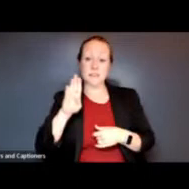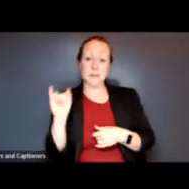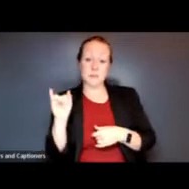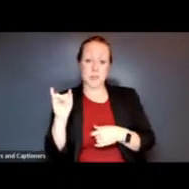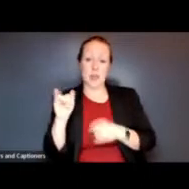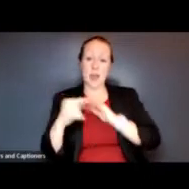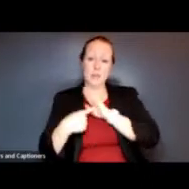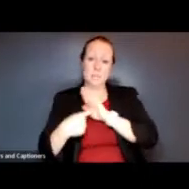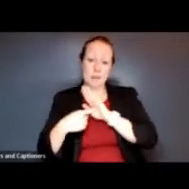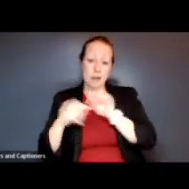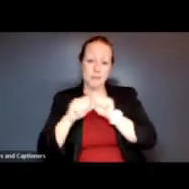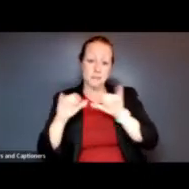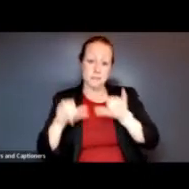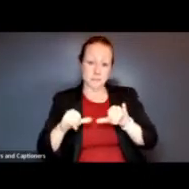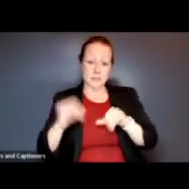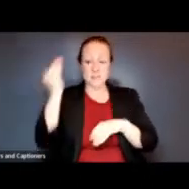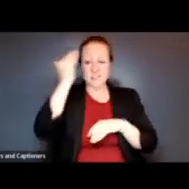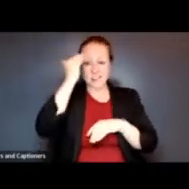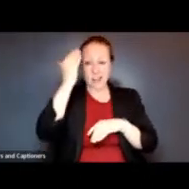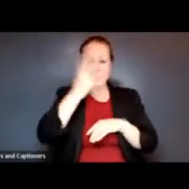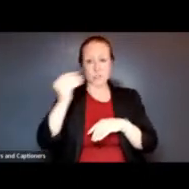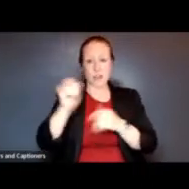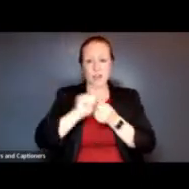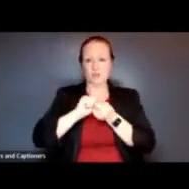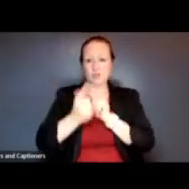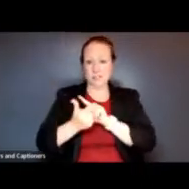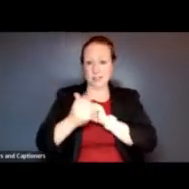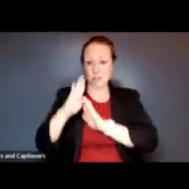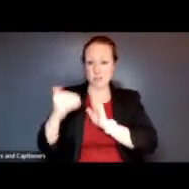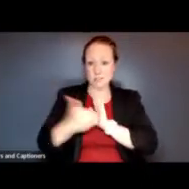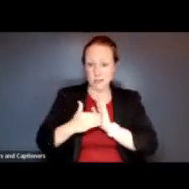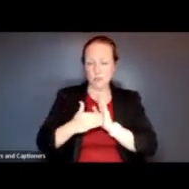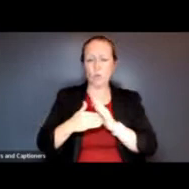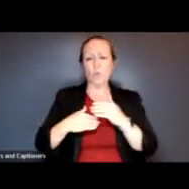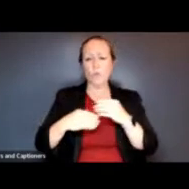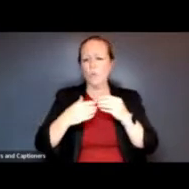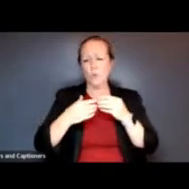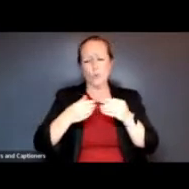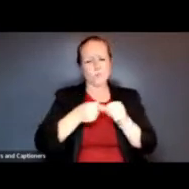Center has a host of fact sheets and resources that are available for you and visiting those